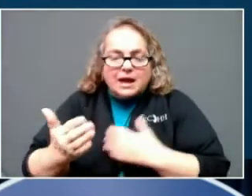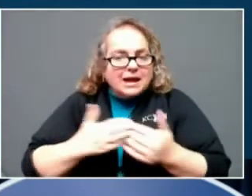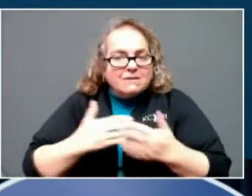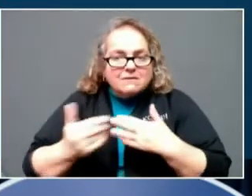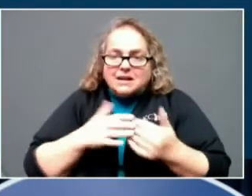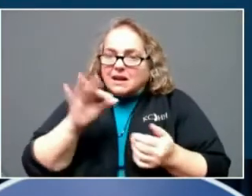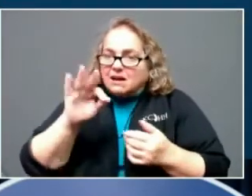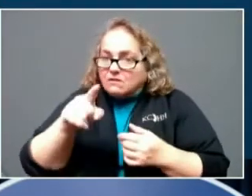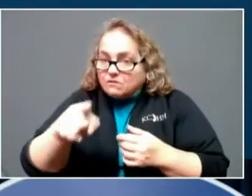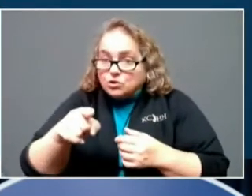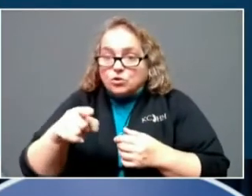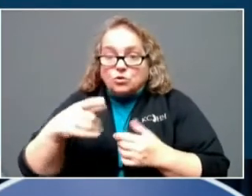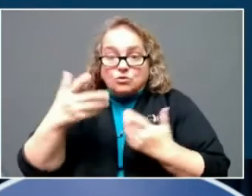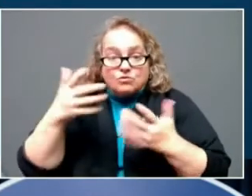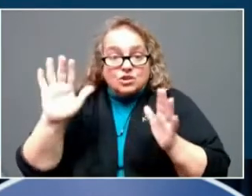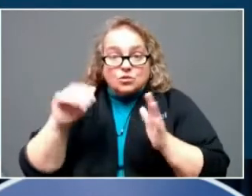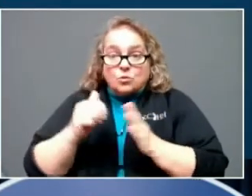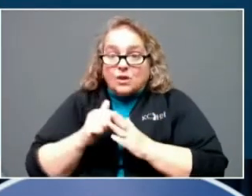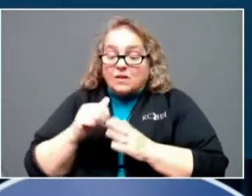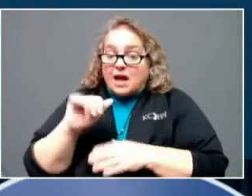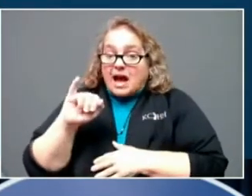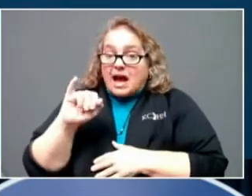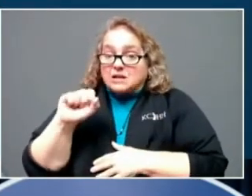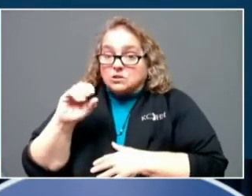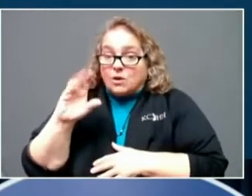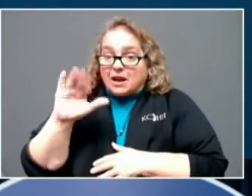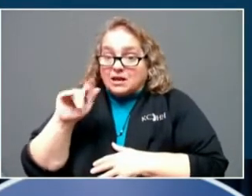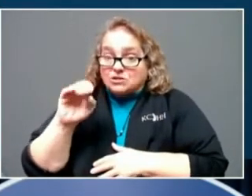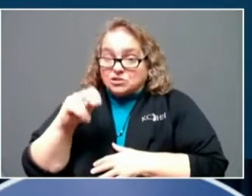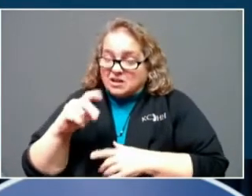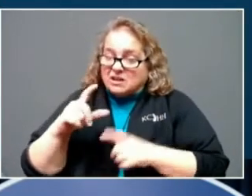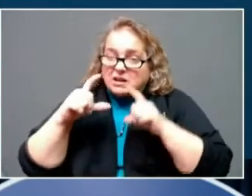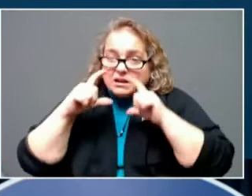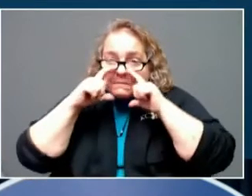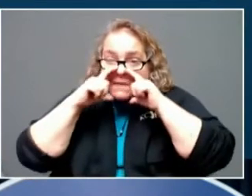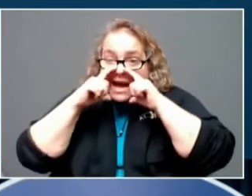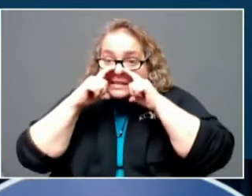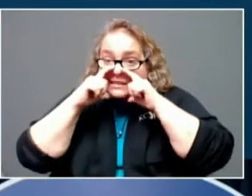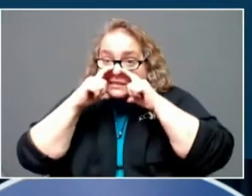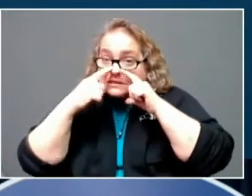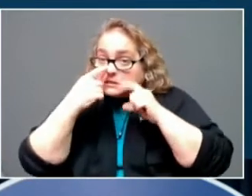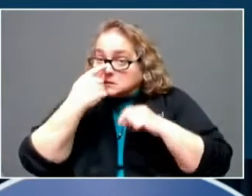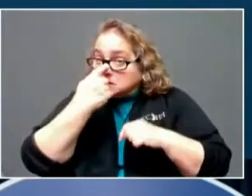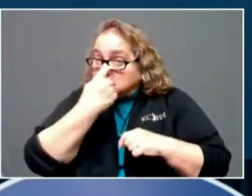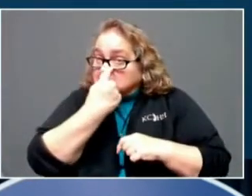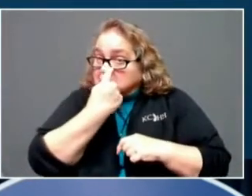quarantine earlier. And that's really important because I know there's a lot of fun. I don't like wearing a mask either, but a lot of folks just don't